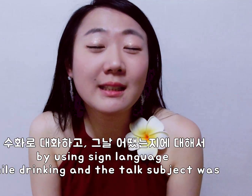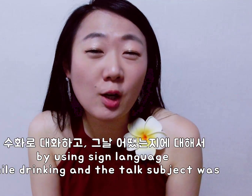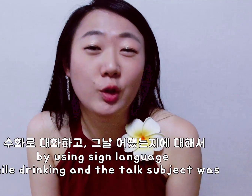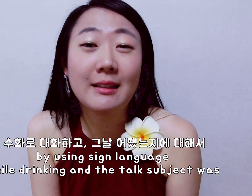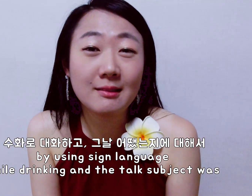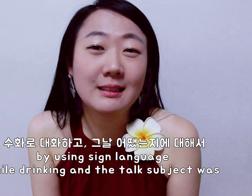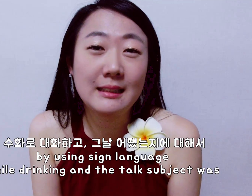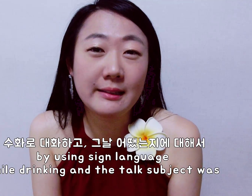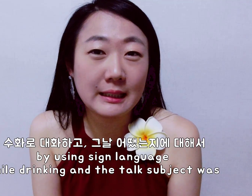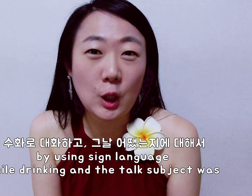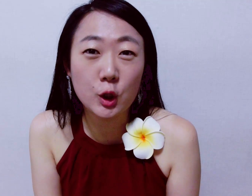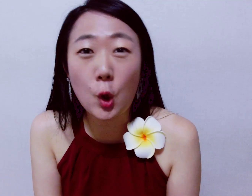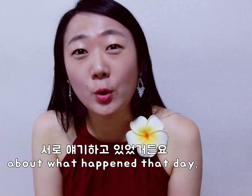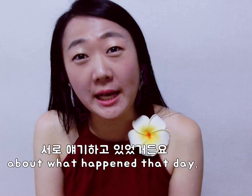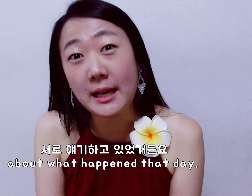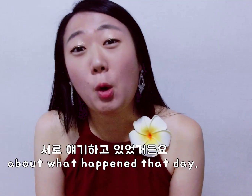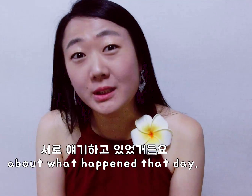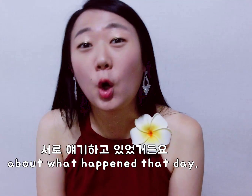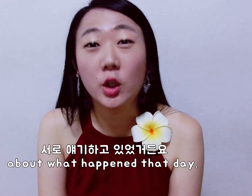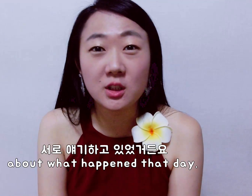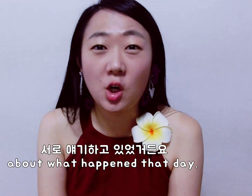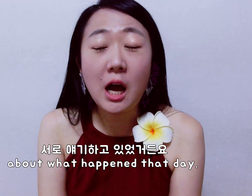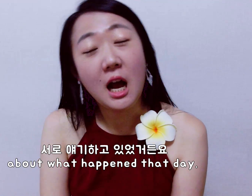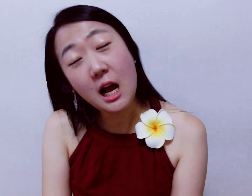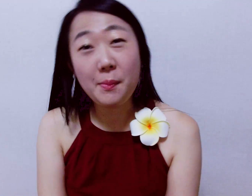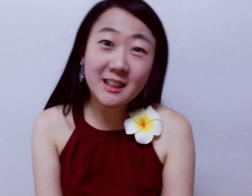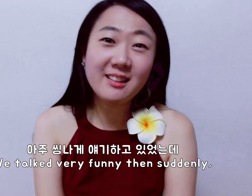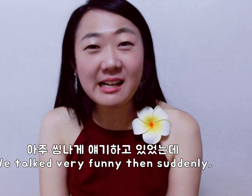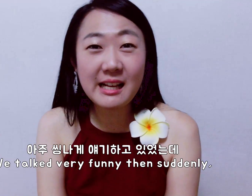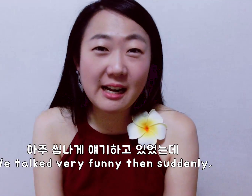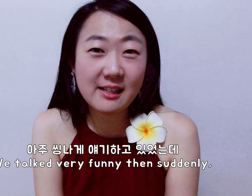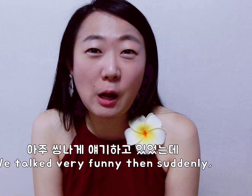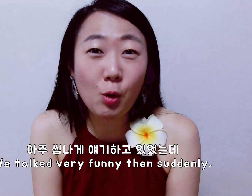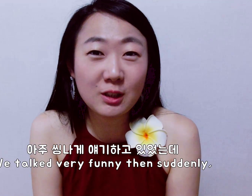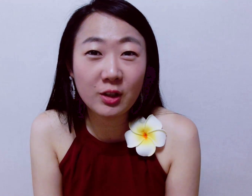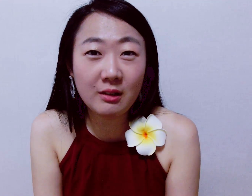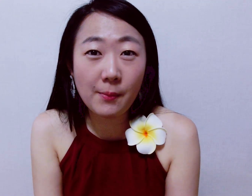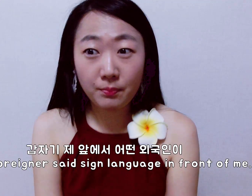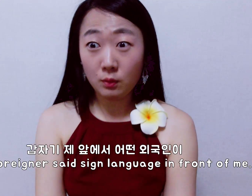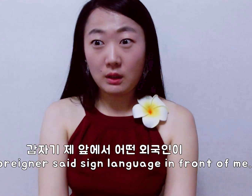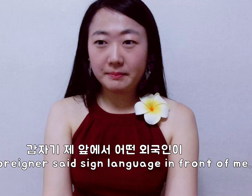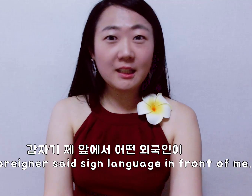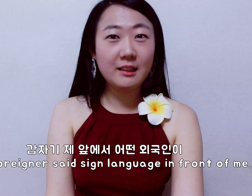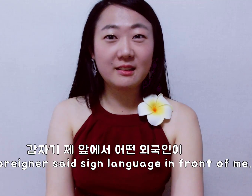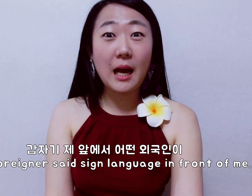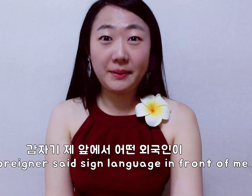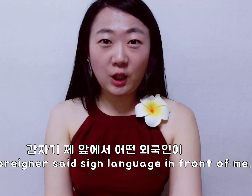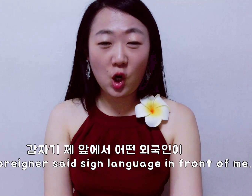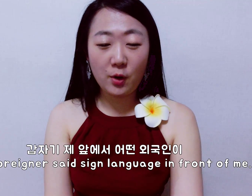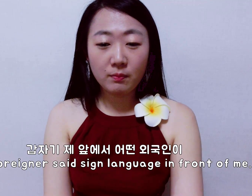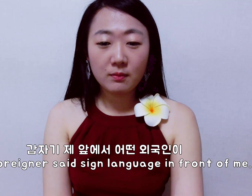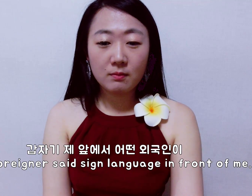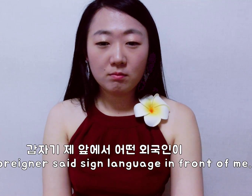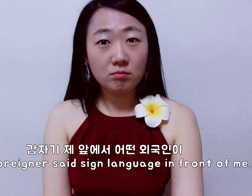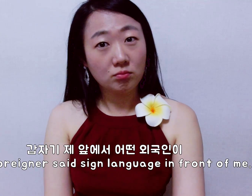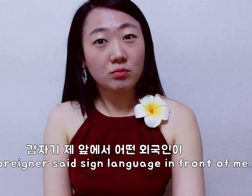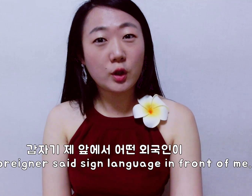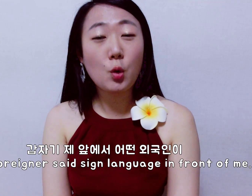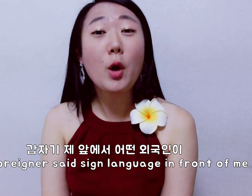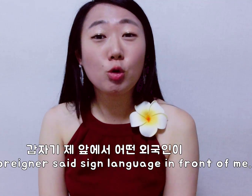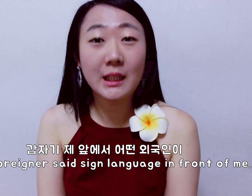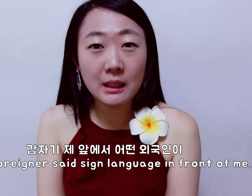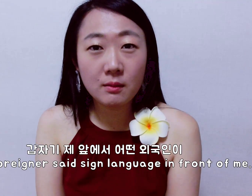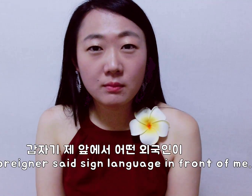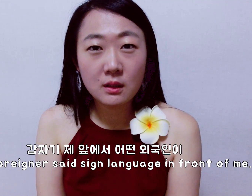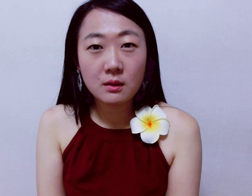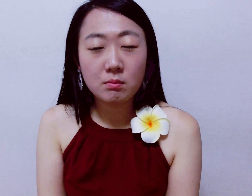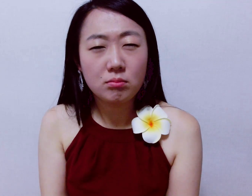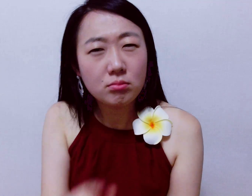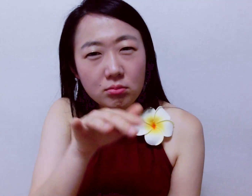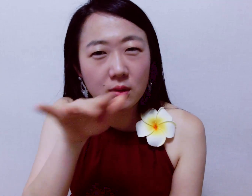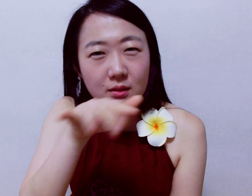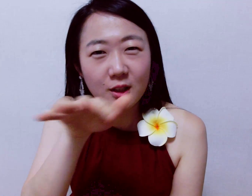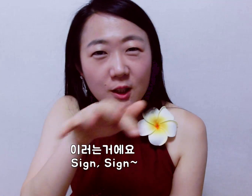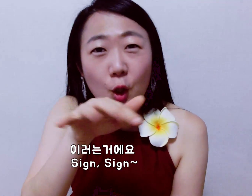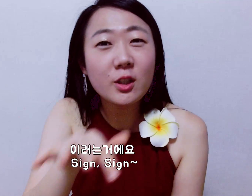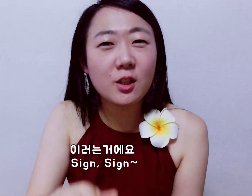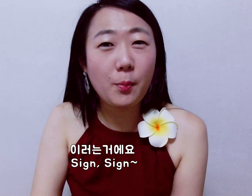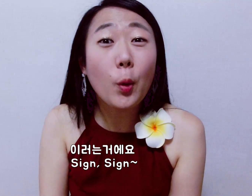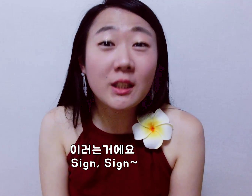1번째 줄에 서있어야 하는데the deaf should stand in a first line쟤네는 왜